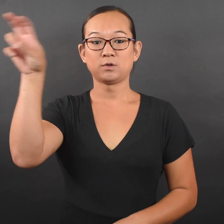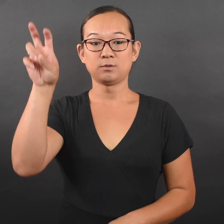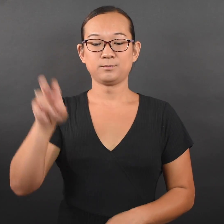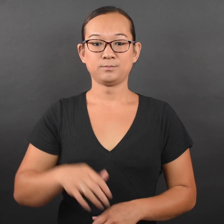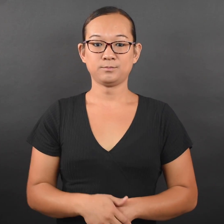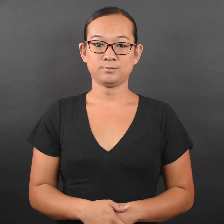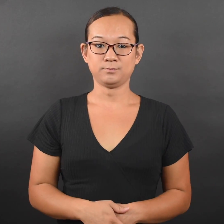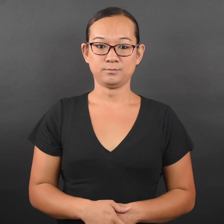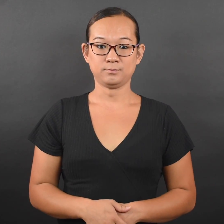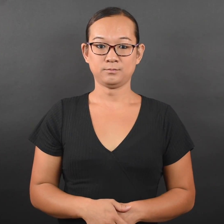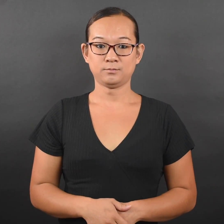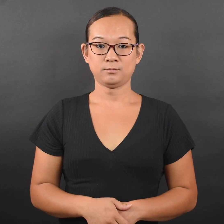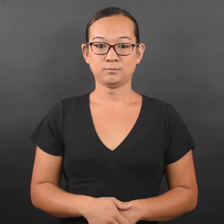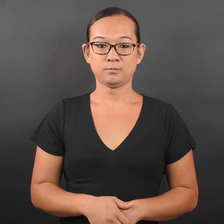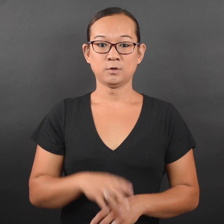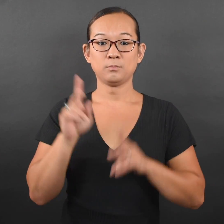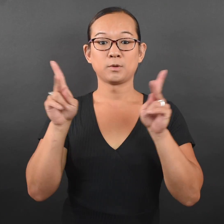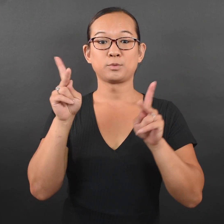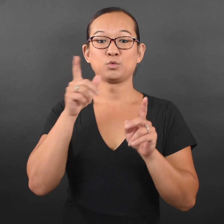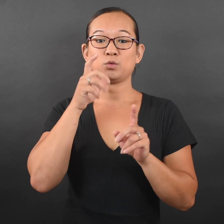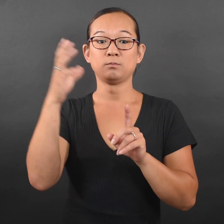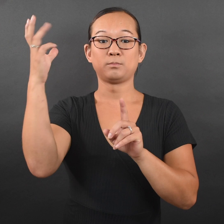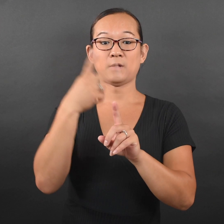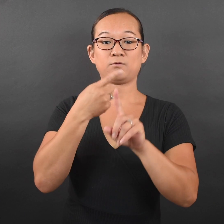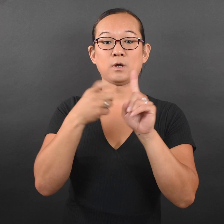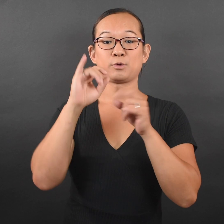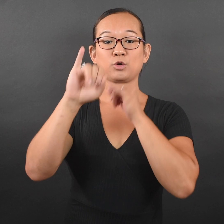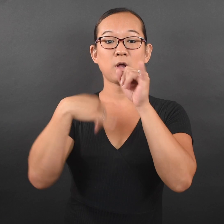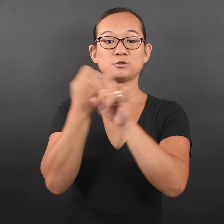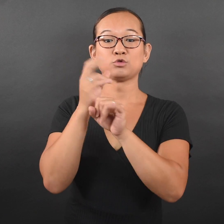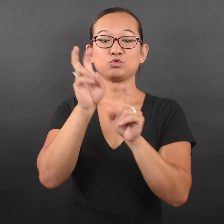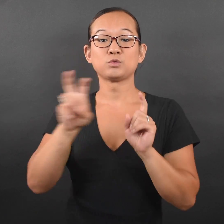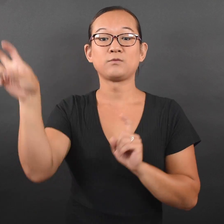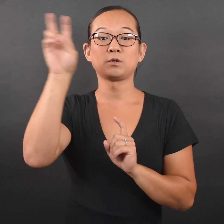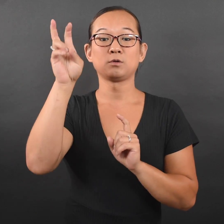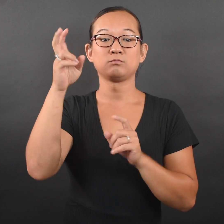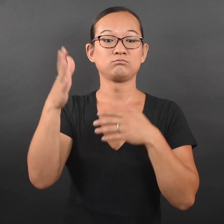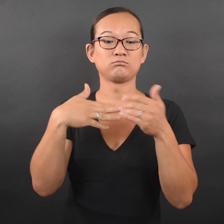Travel ● People returning from international travel,